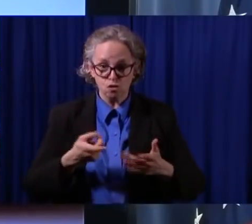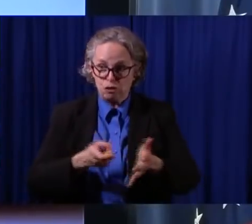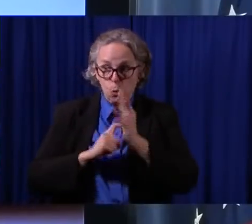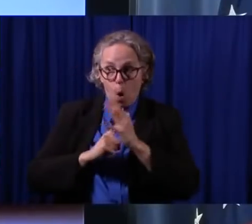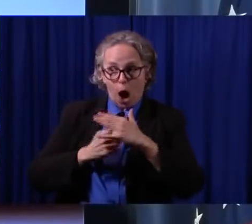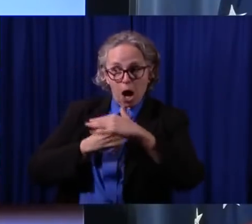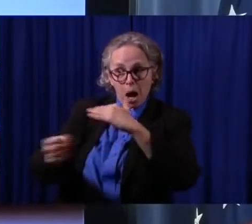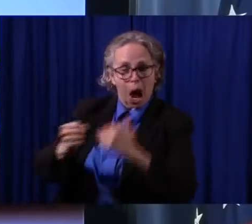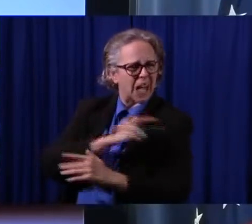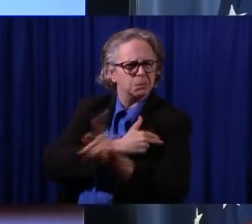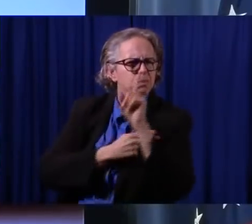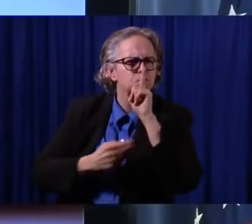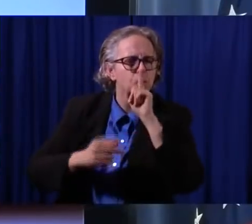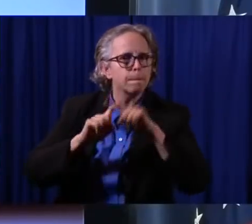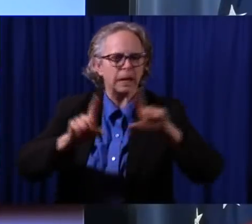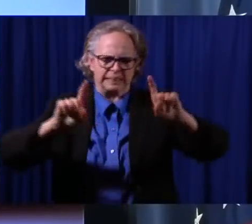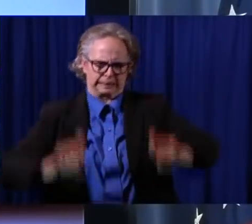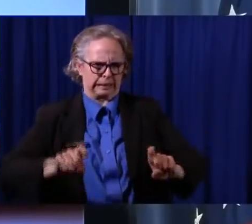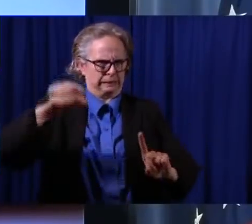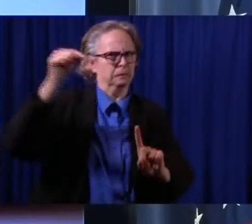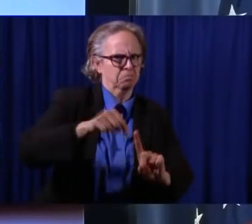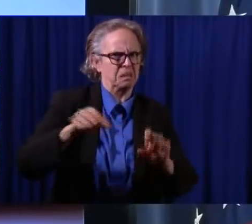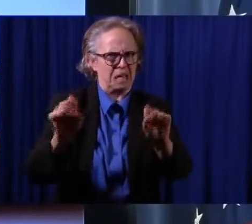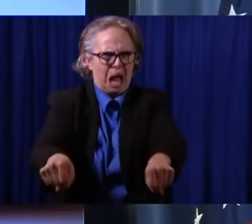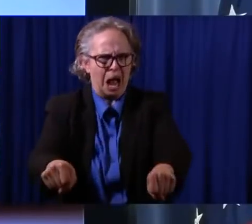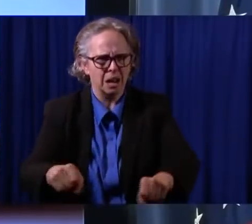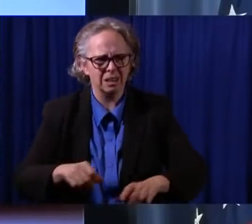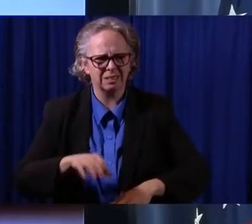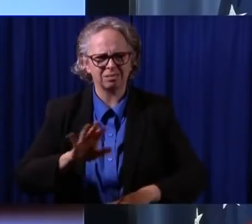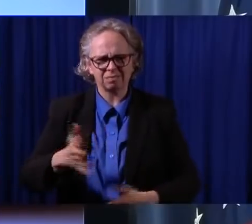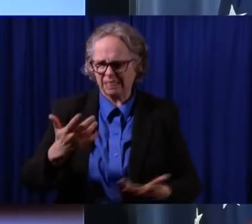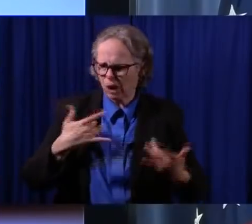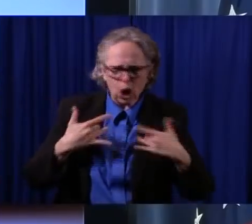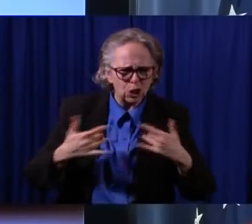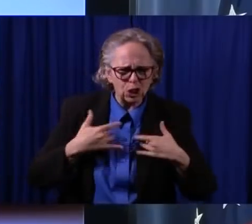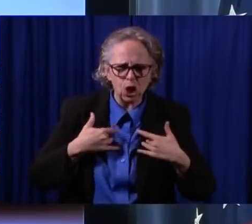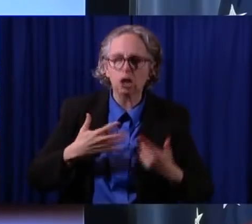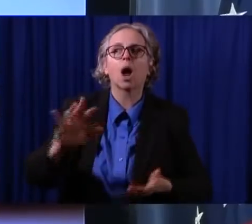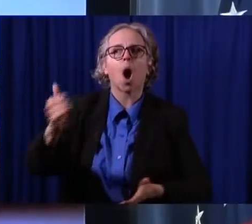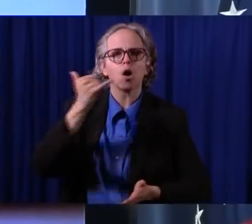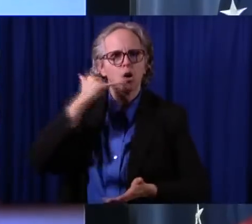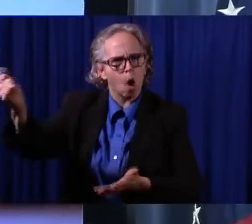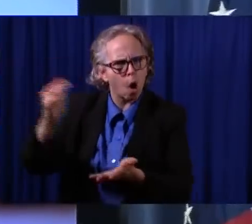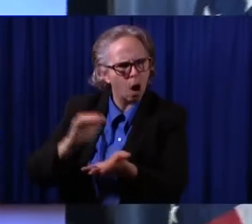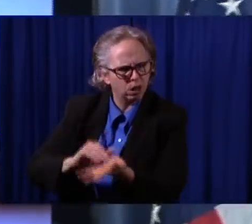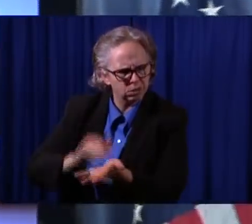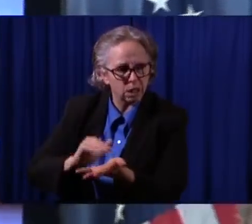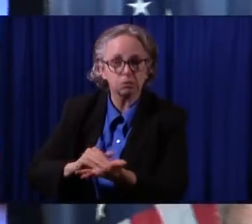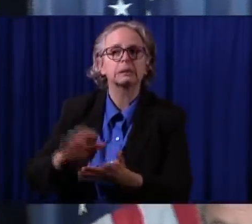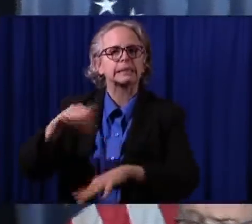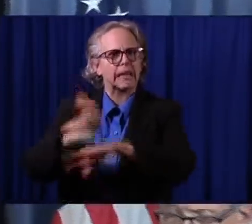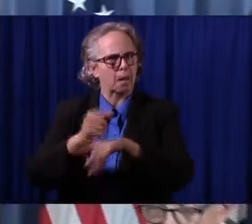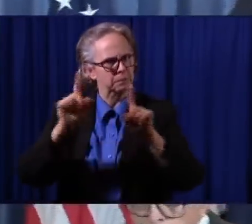WE HAVE LIBERALIZED OUR TESTING IN SUCH A WAY THAT ANY ONE WHO WANTS TO BE TESTED CAN BE